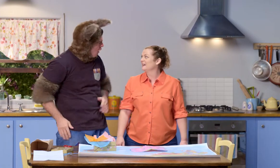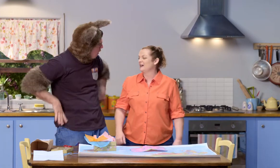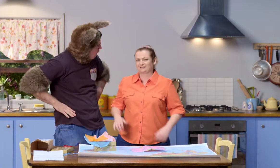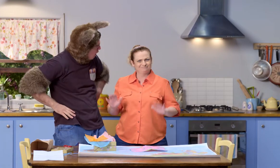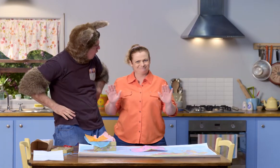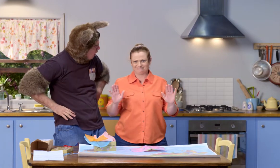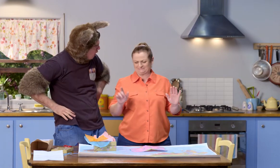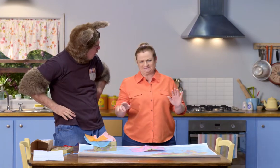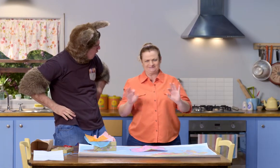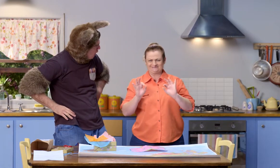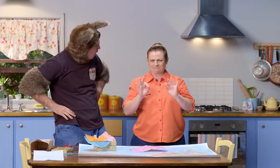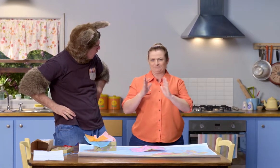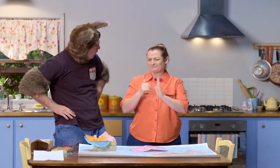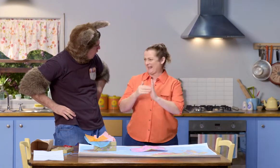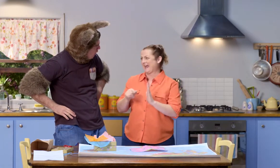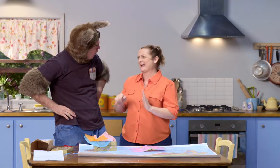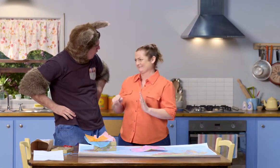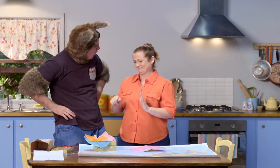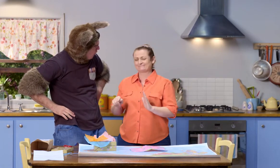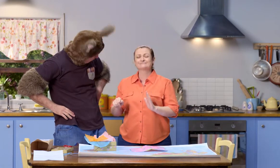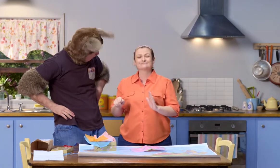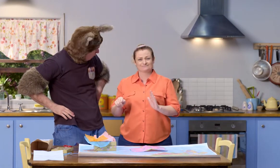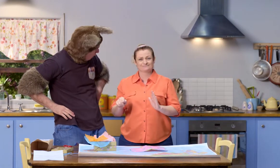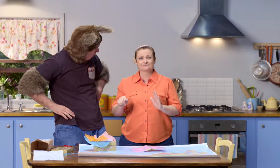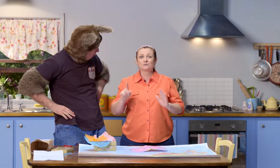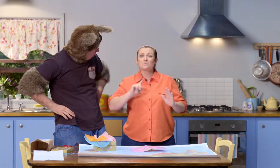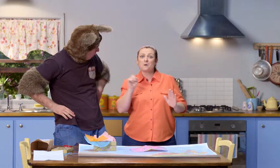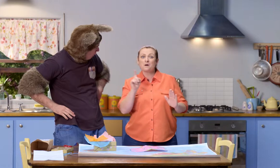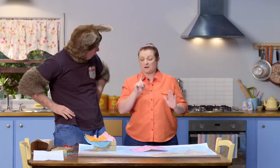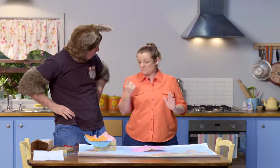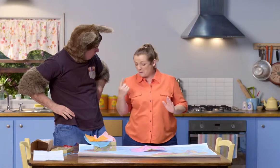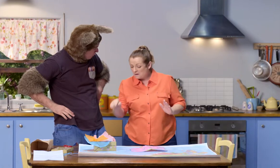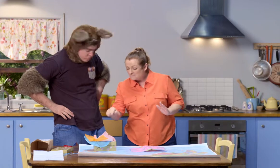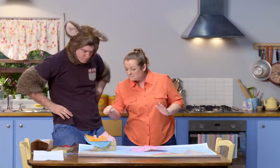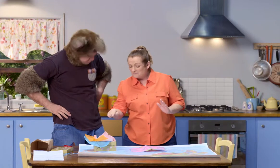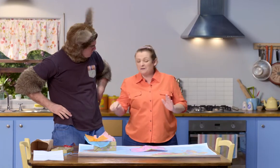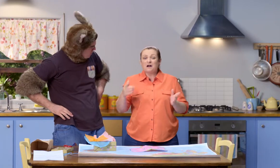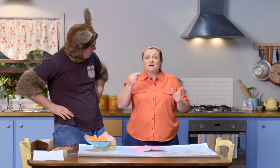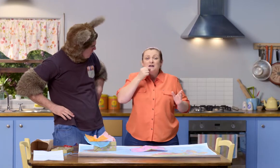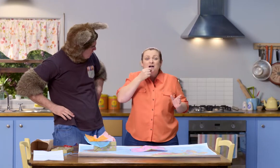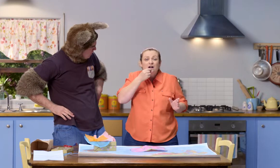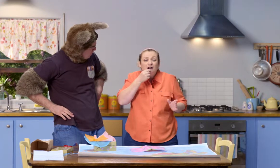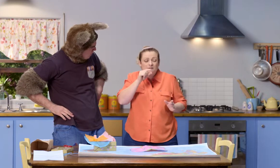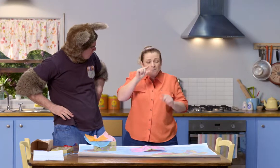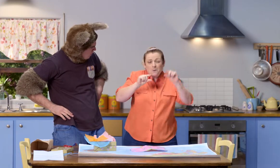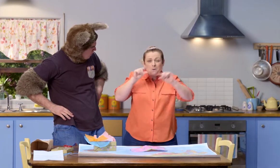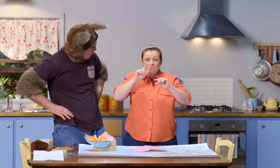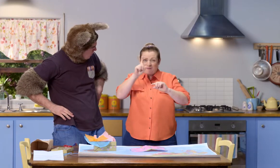Oh, this is a very special paint, Possum. All you need are tiny amounts.